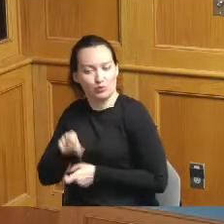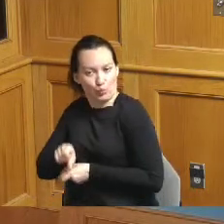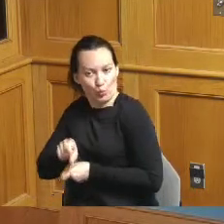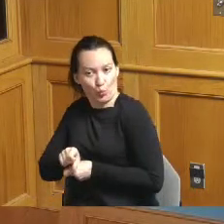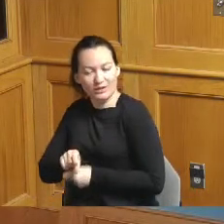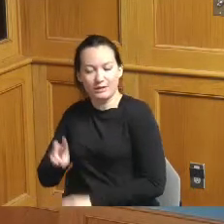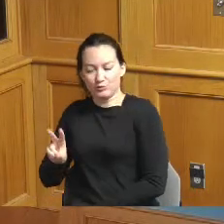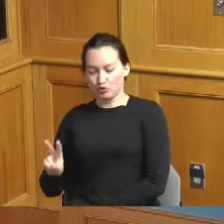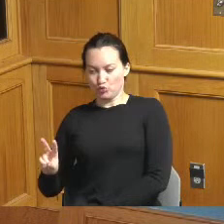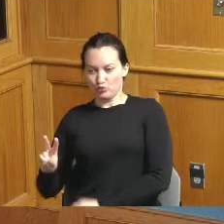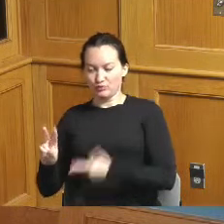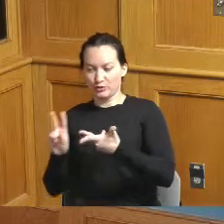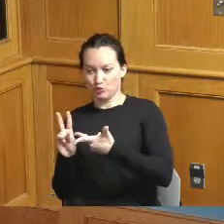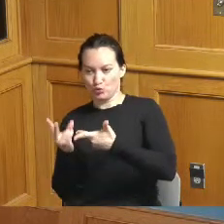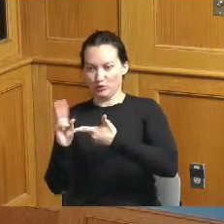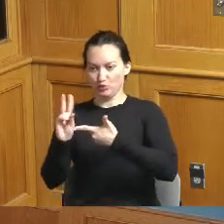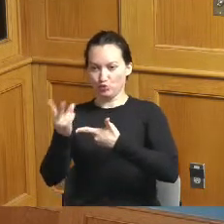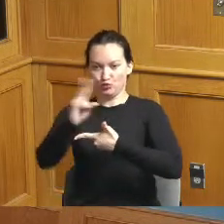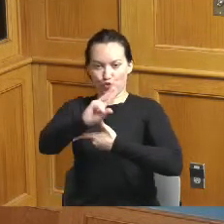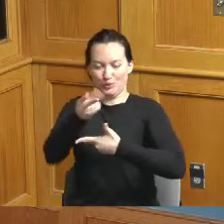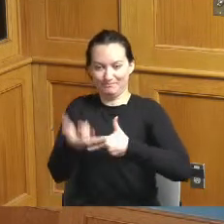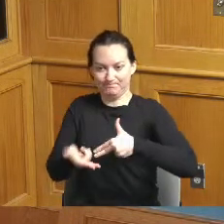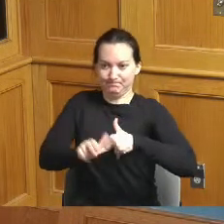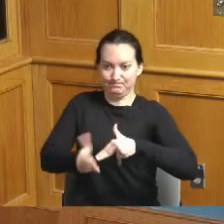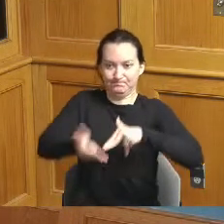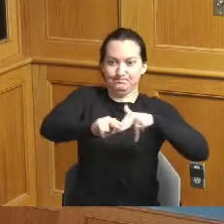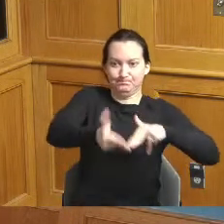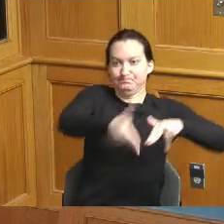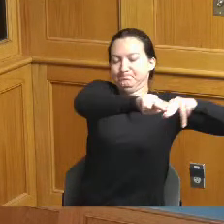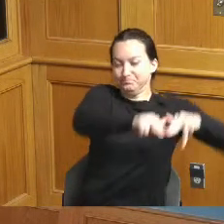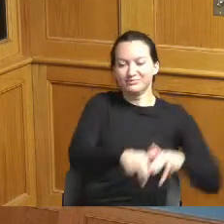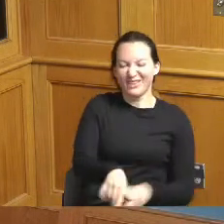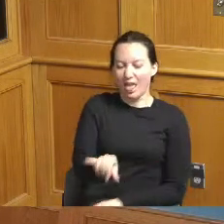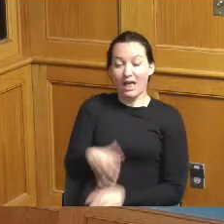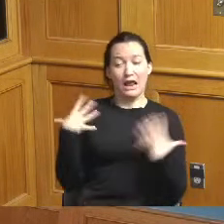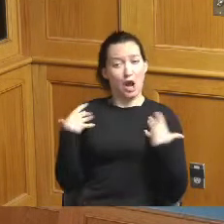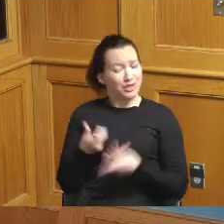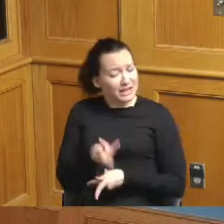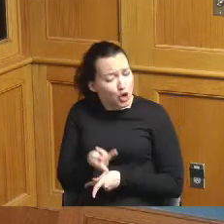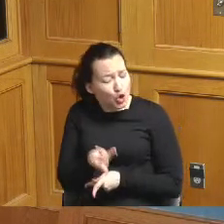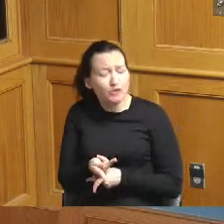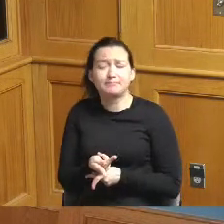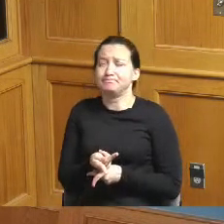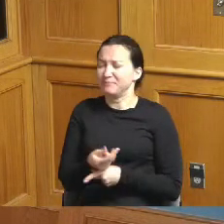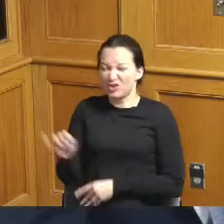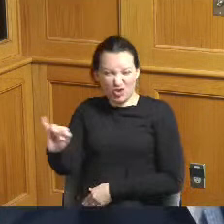two dollar pay increase so they'll move up so that's that and then health care and fringe